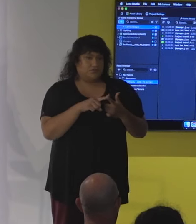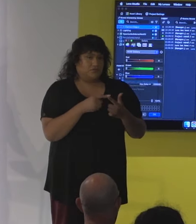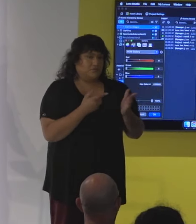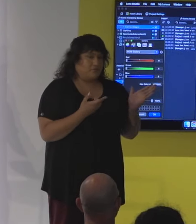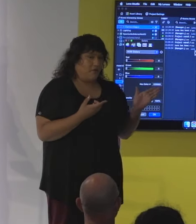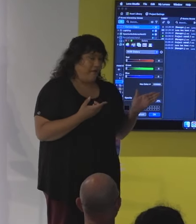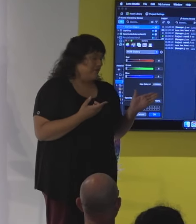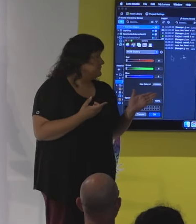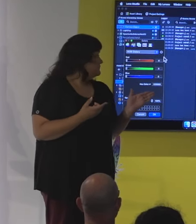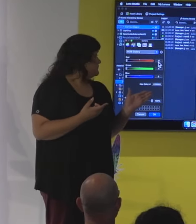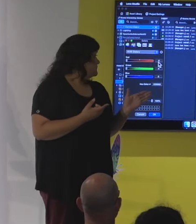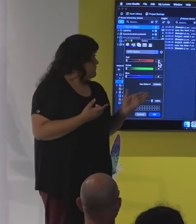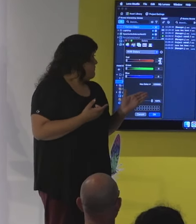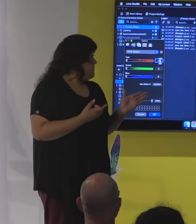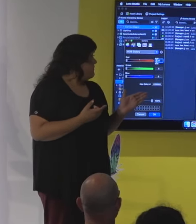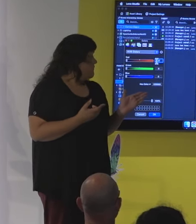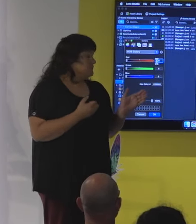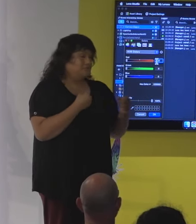And let's make this yellow.